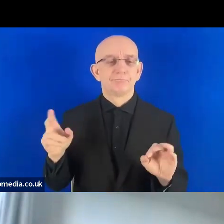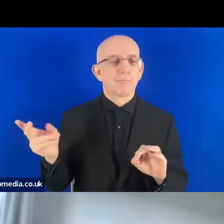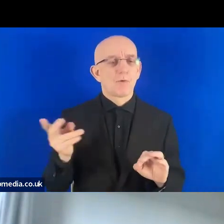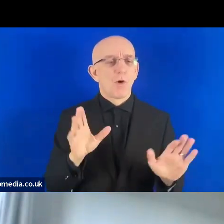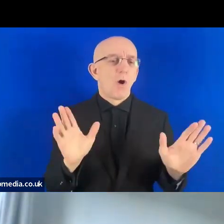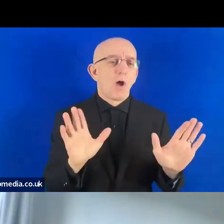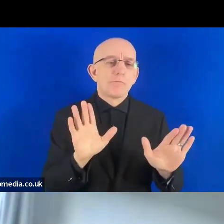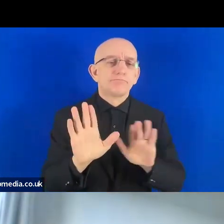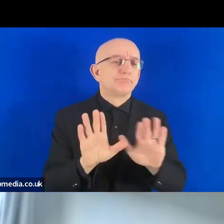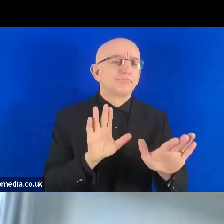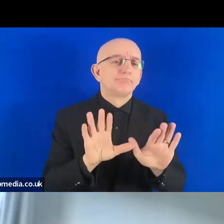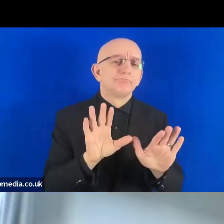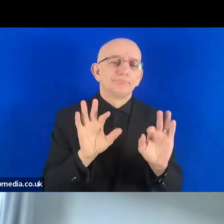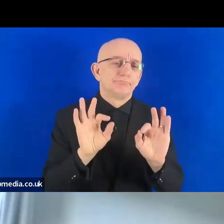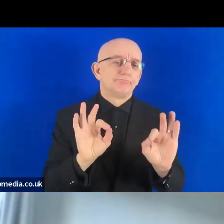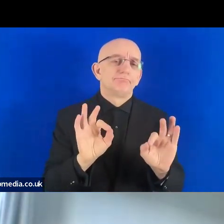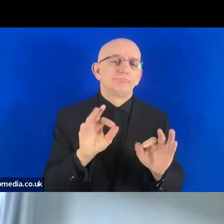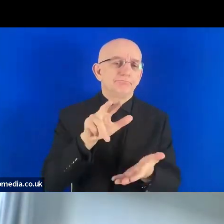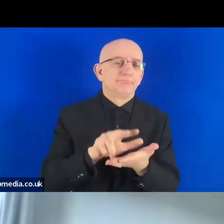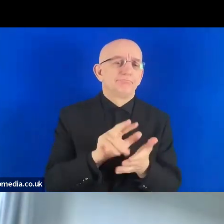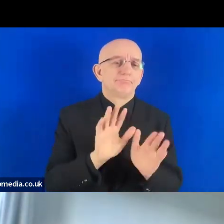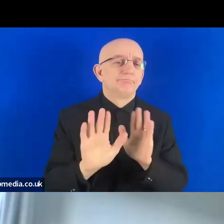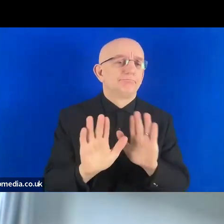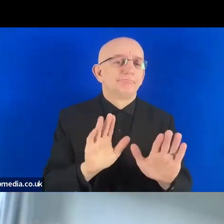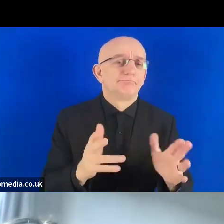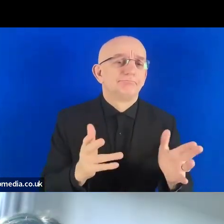Okay. Yes. Wear whatever you want. Dress to kill.